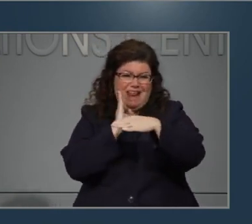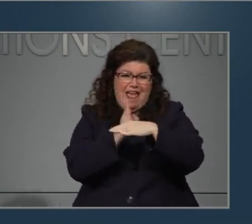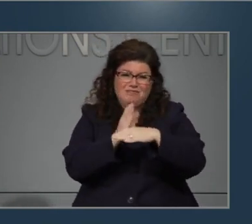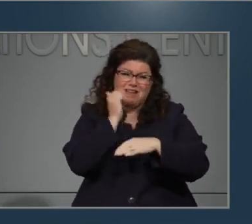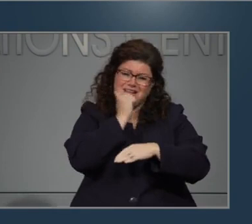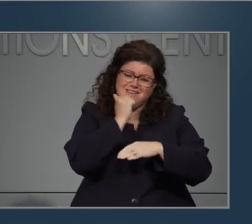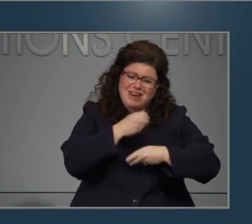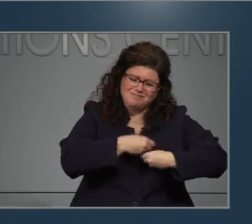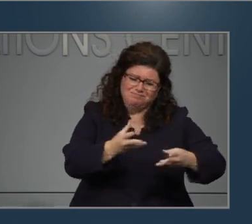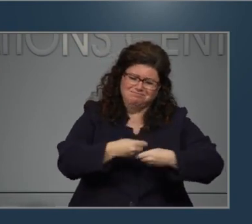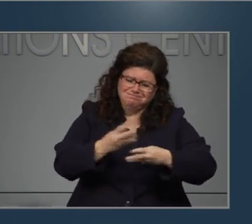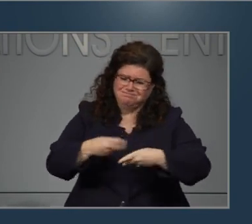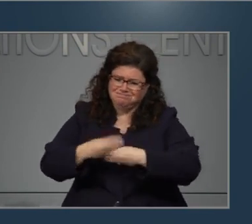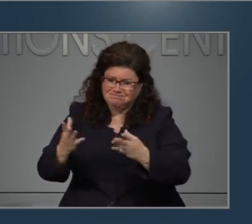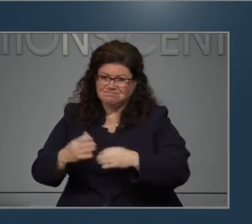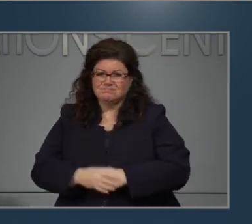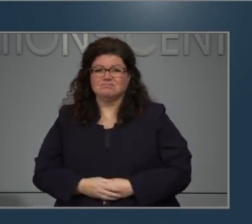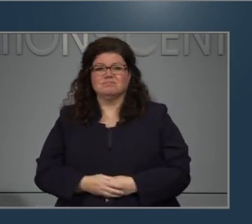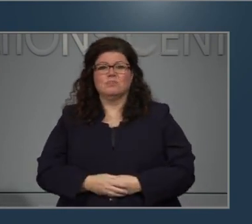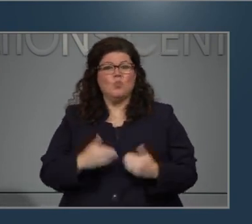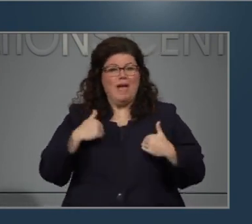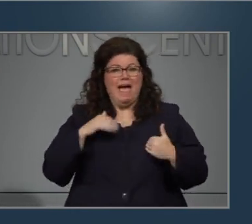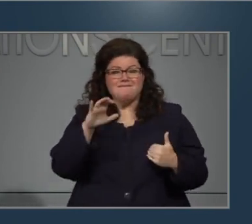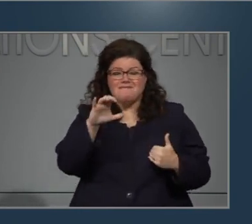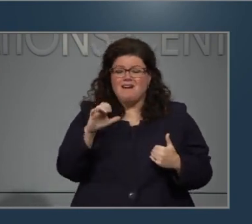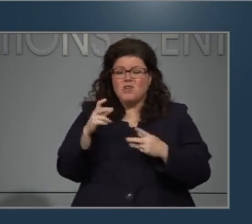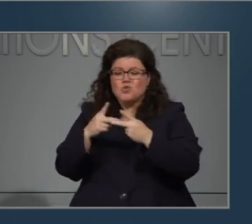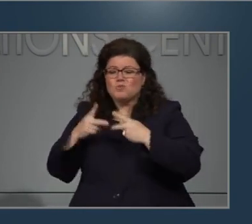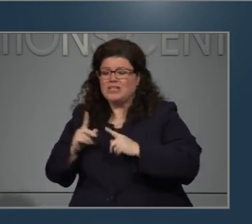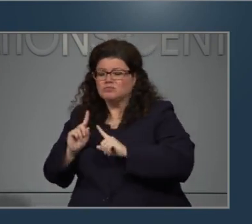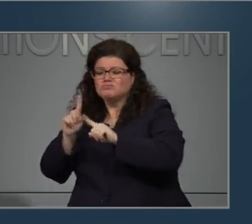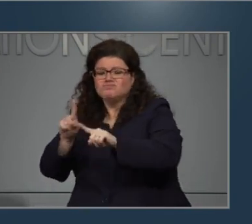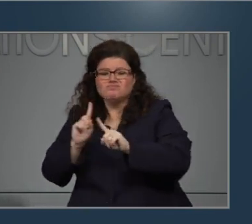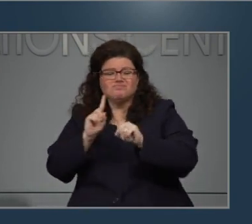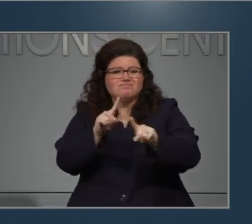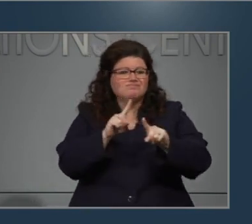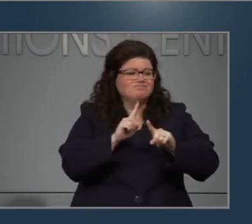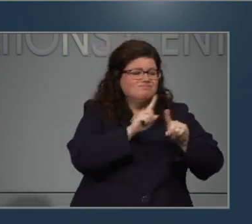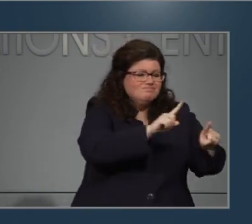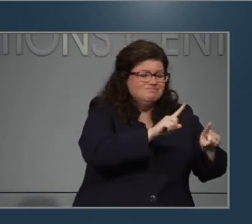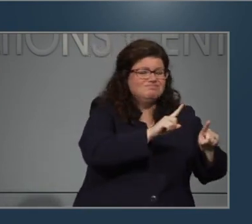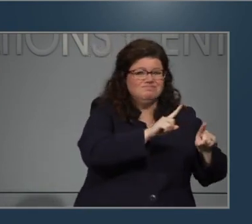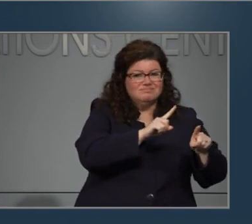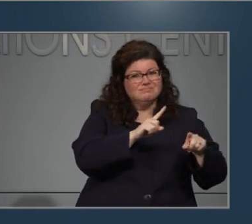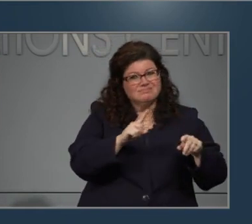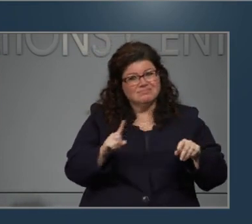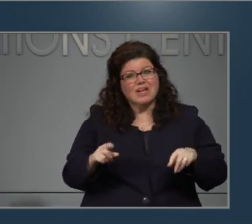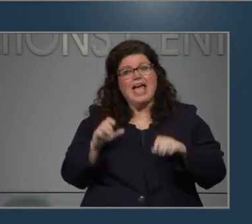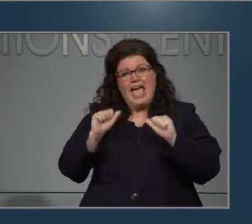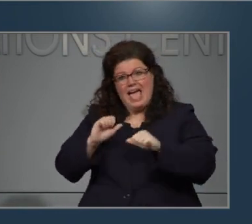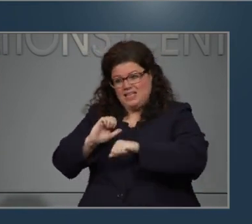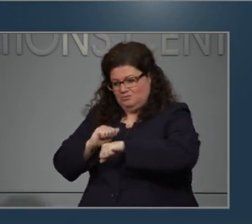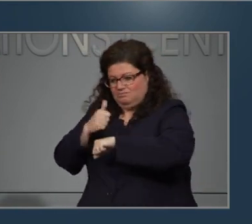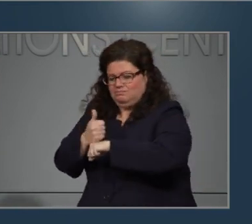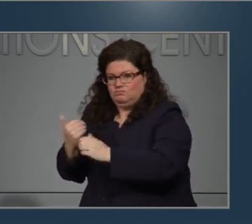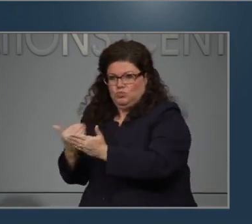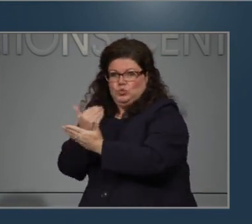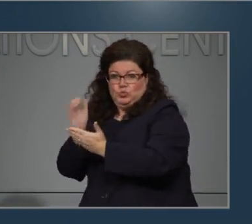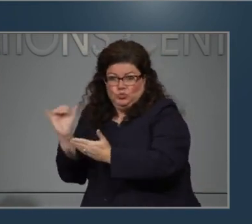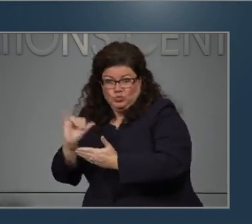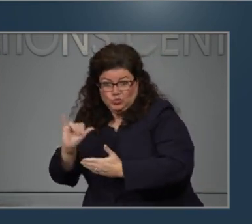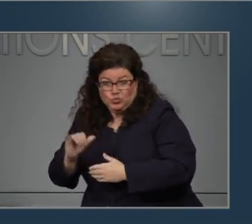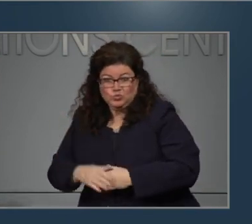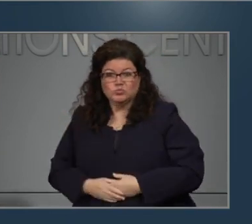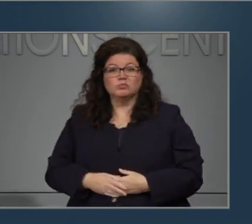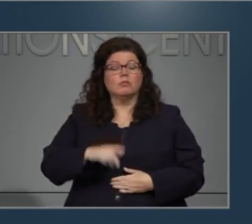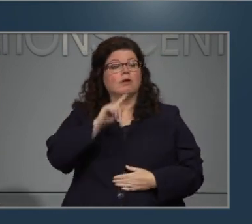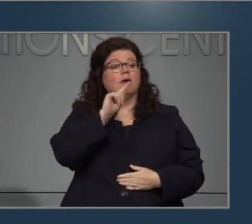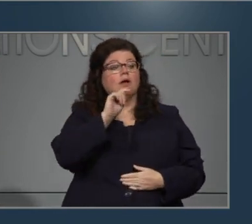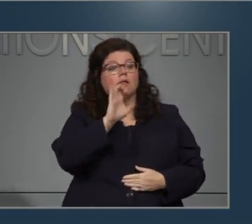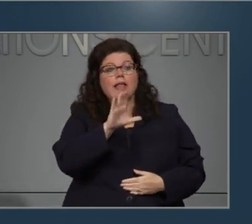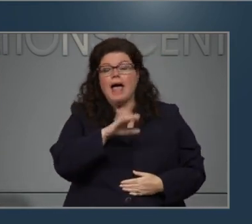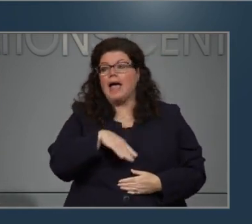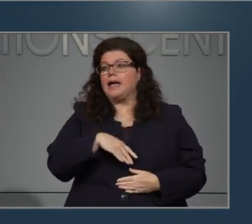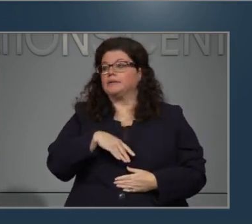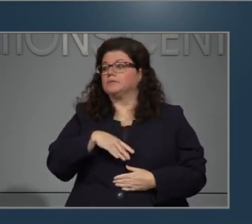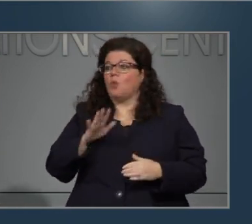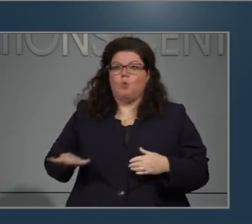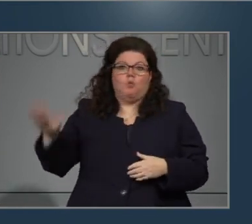WE’RE AVERAGING MORE THAN 17,000 TESTS PER DAY NOW FOR THE PAST WEEK AND WE HAVE MORE THAN 500 SITES LISTED ON OUR WEB SITES PLUS TESTING POP-UP SITES.